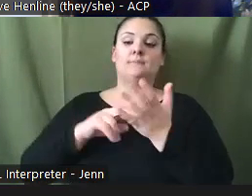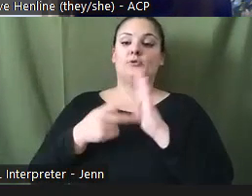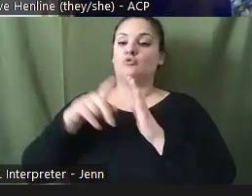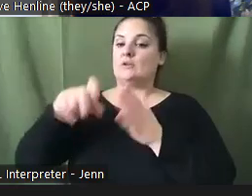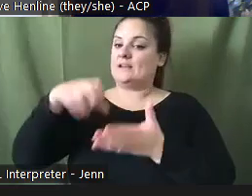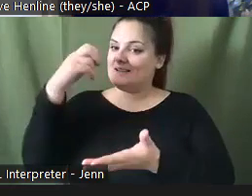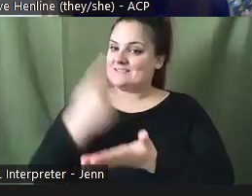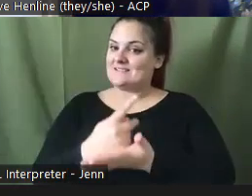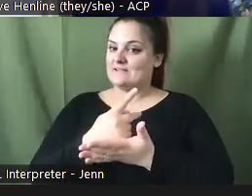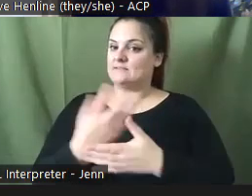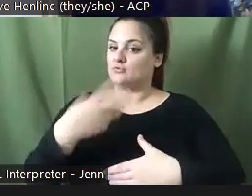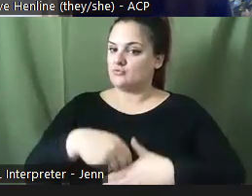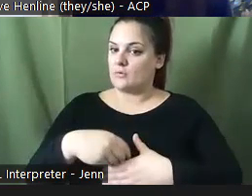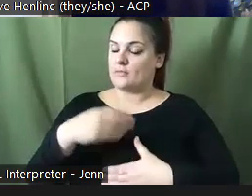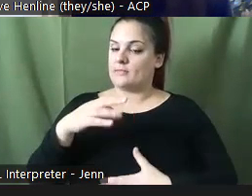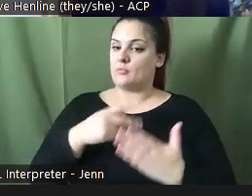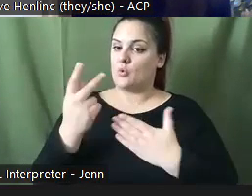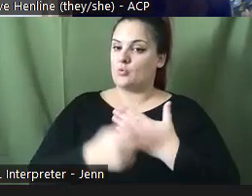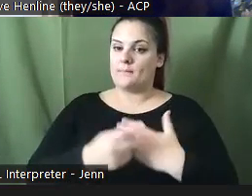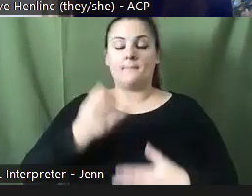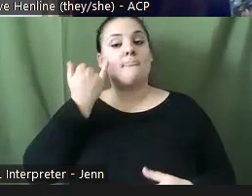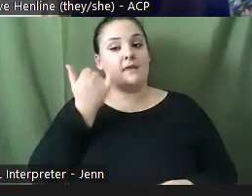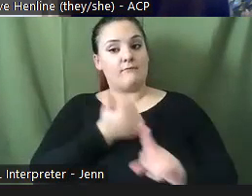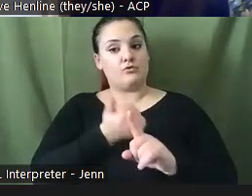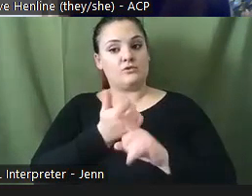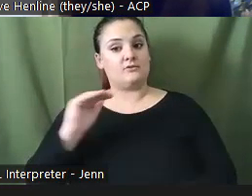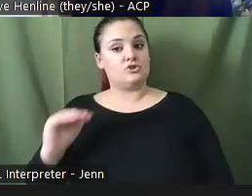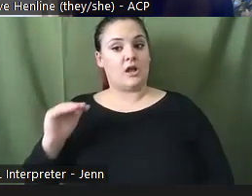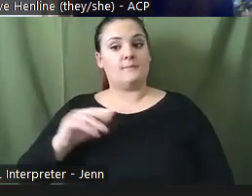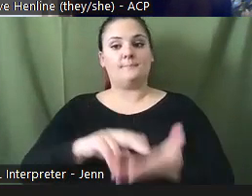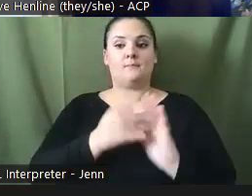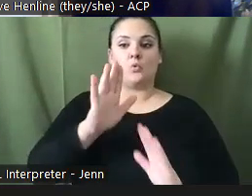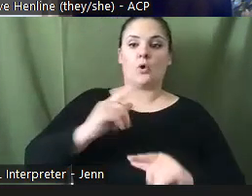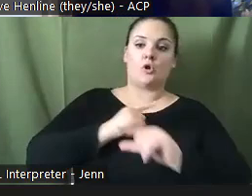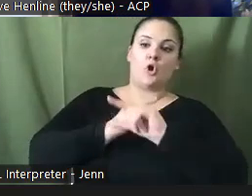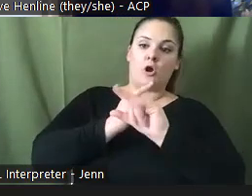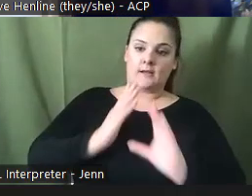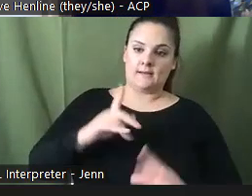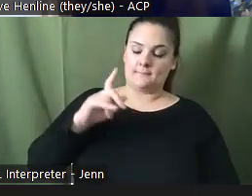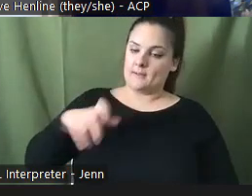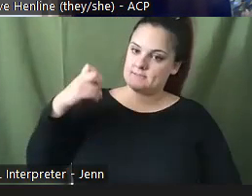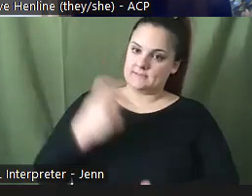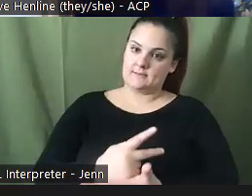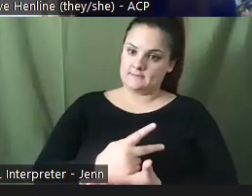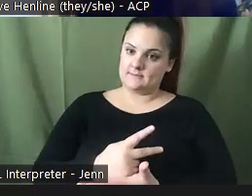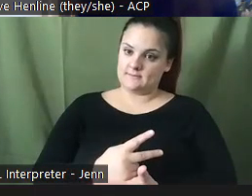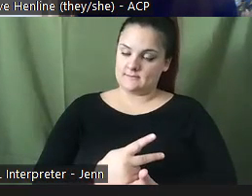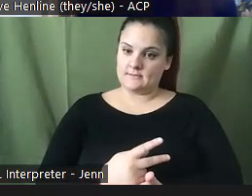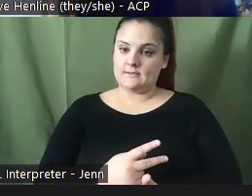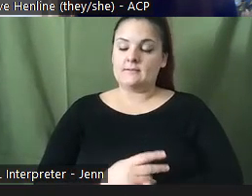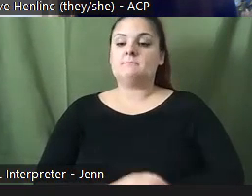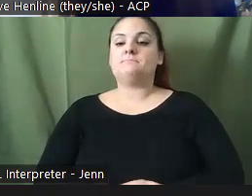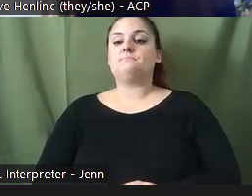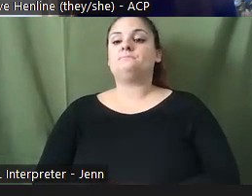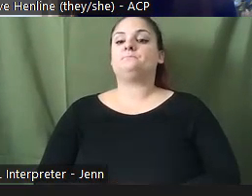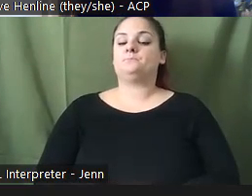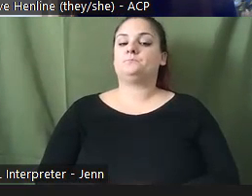a child, we need the consent of your guardian. Regardless of custody custody splits, we just